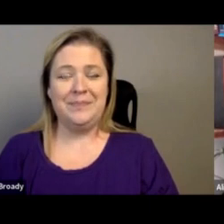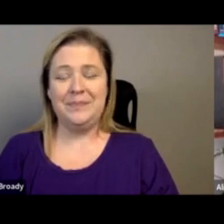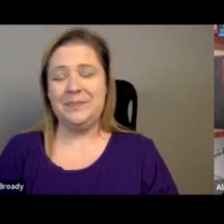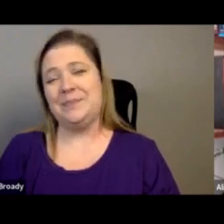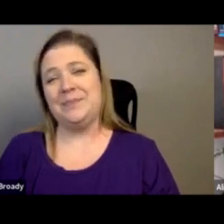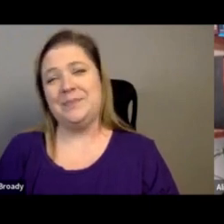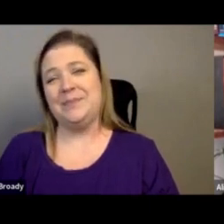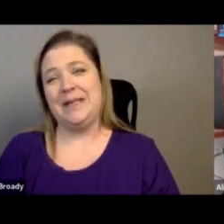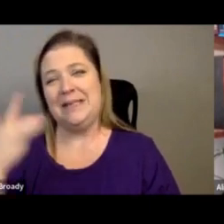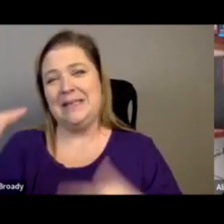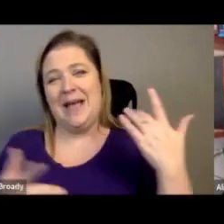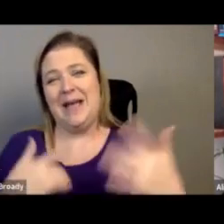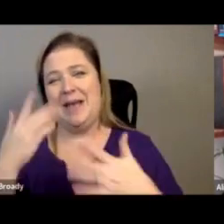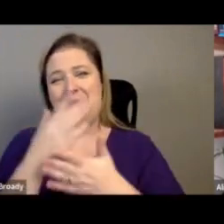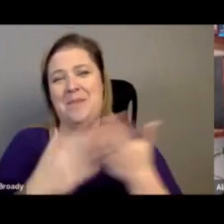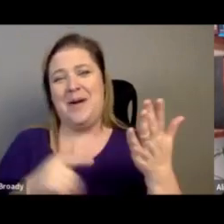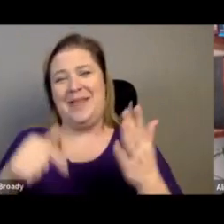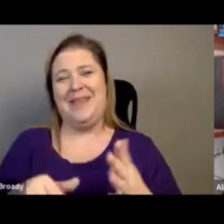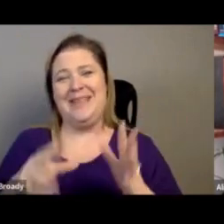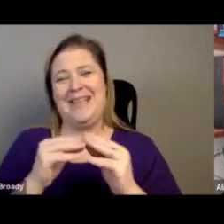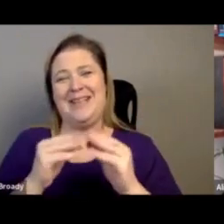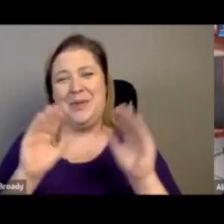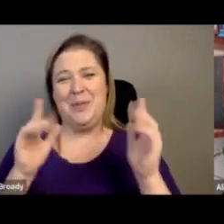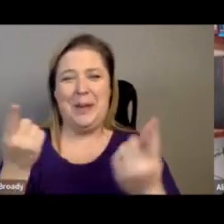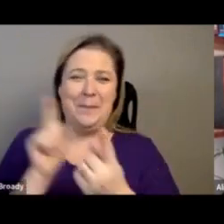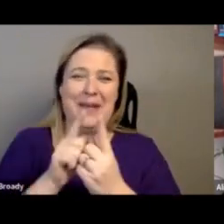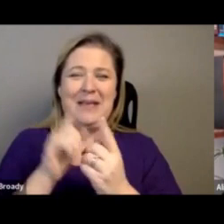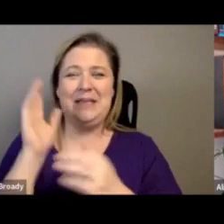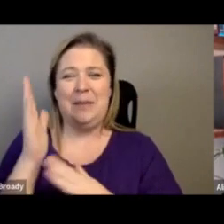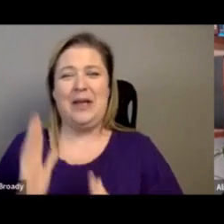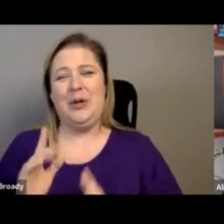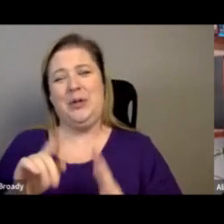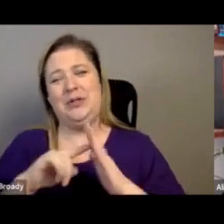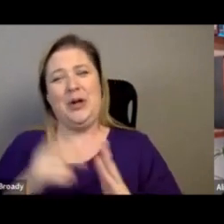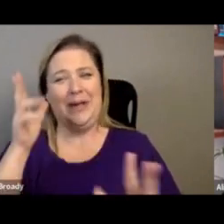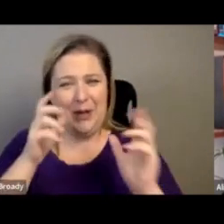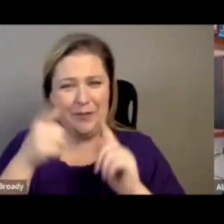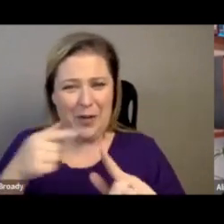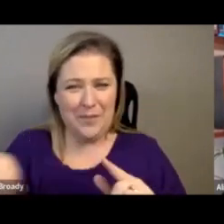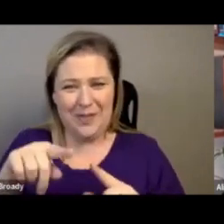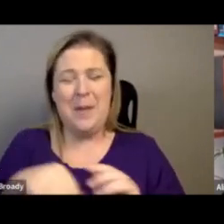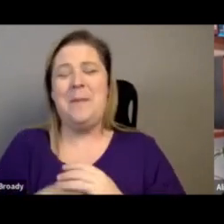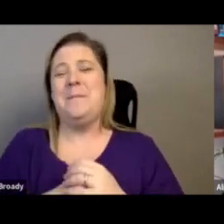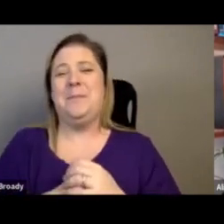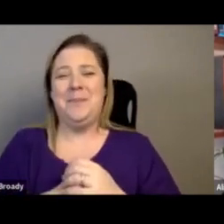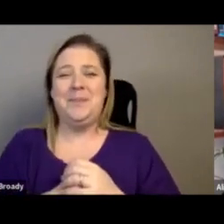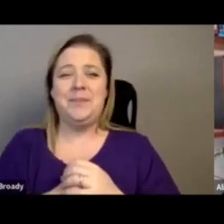exciting part of the session. This is where we get to meet our speakers and beginning begin to hear from them. I'm going to